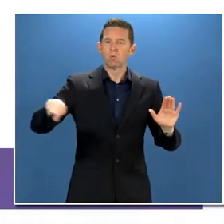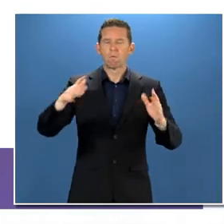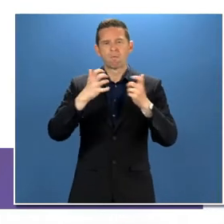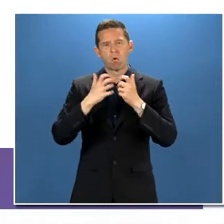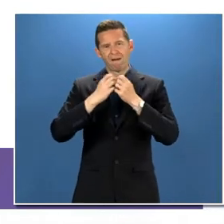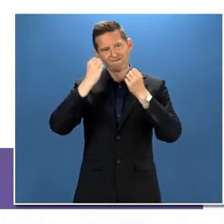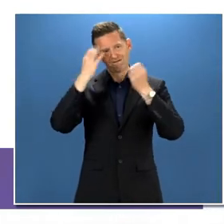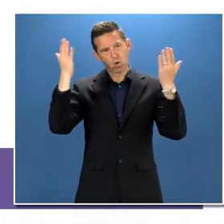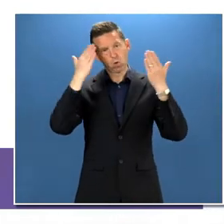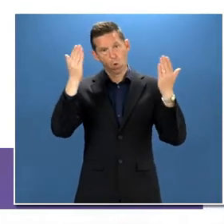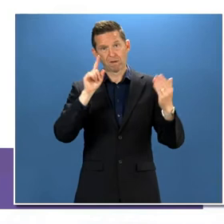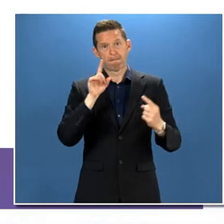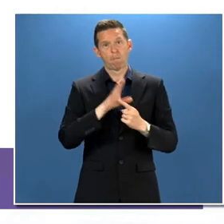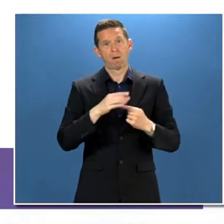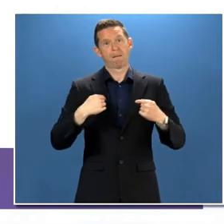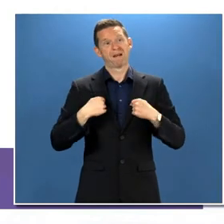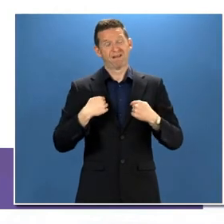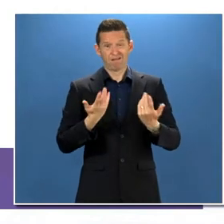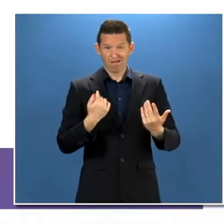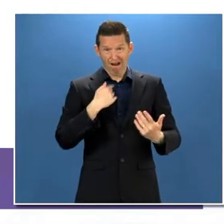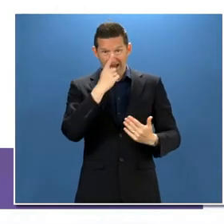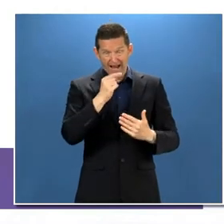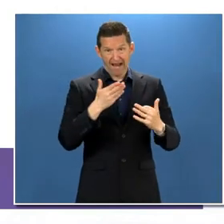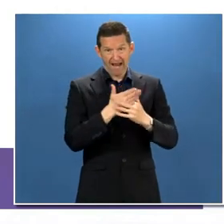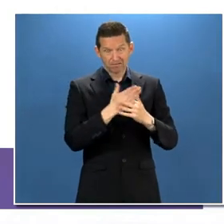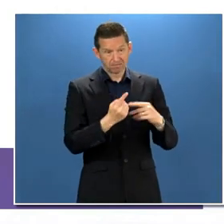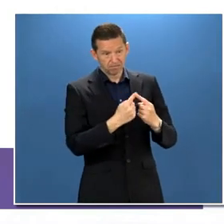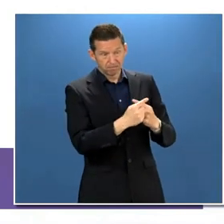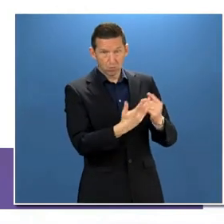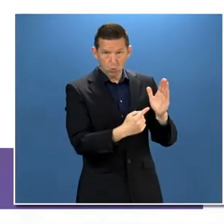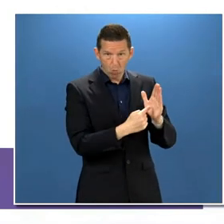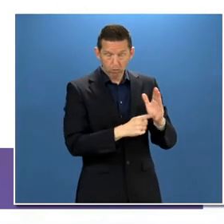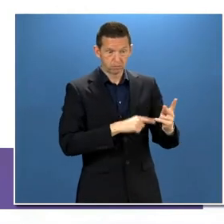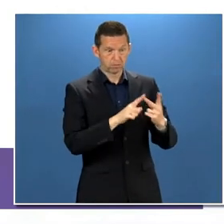for me of accessing a bathroom and accessing a car park.